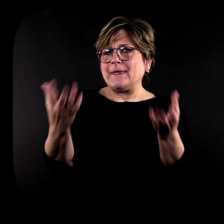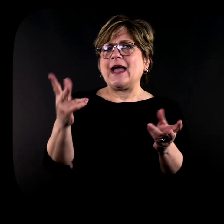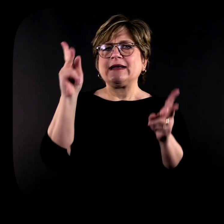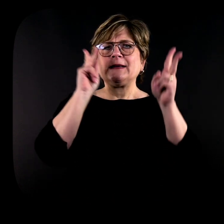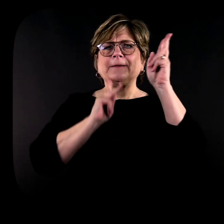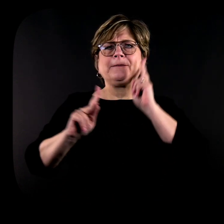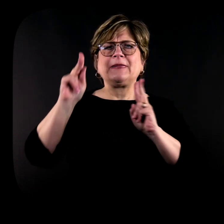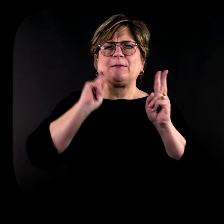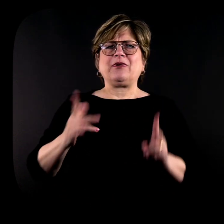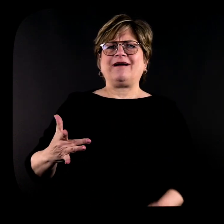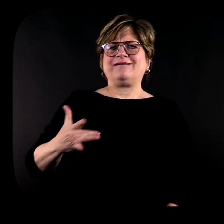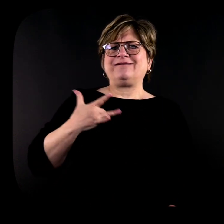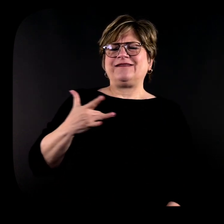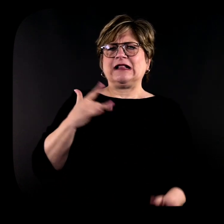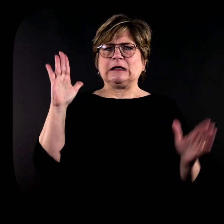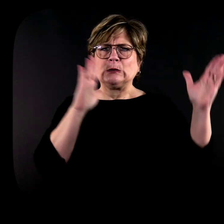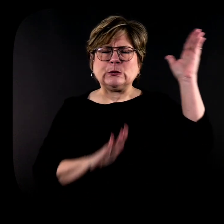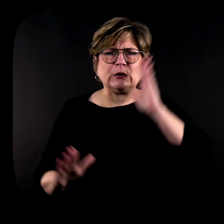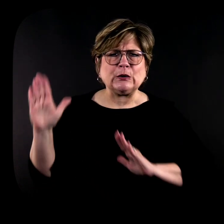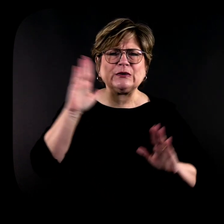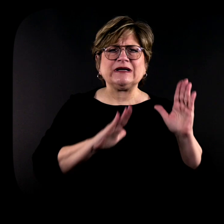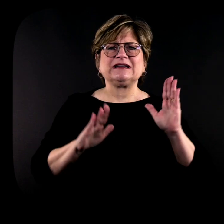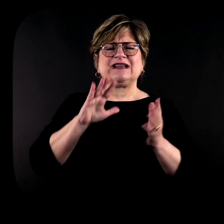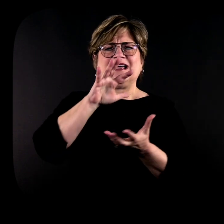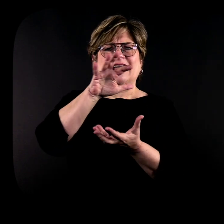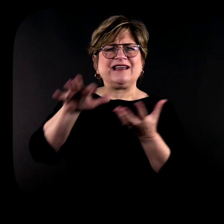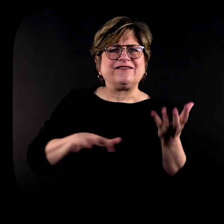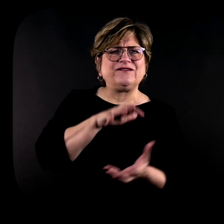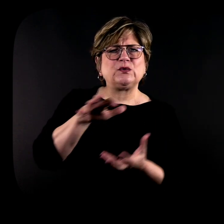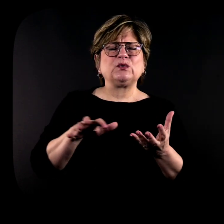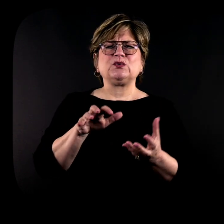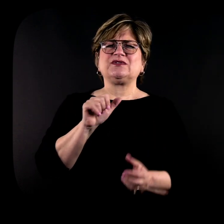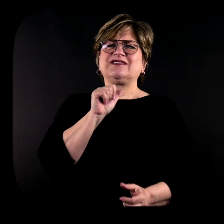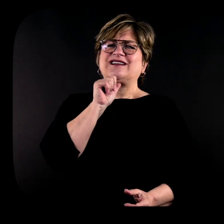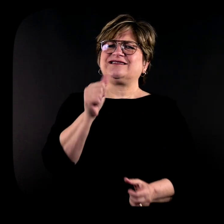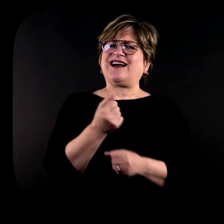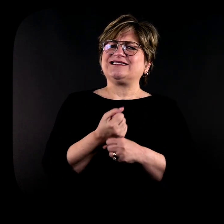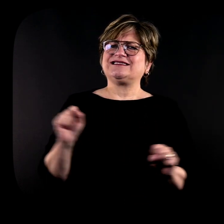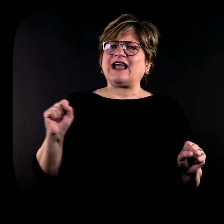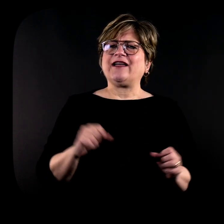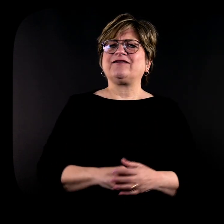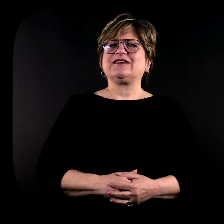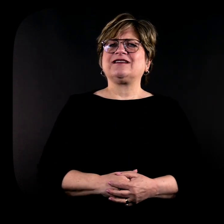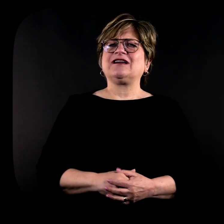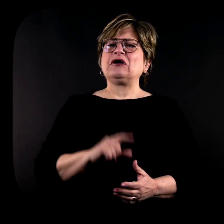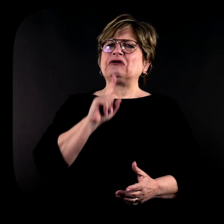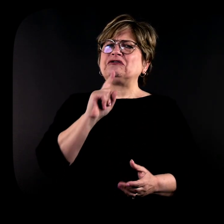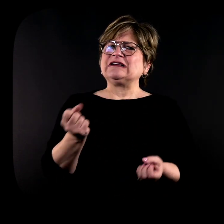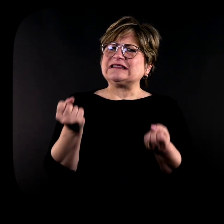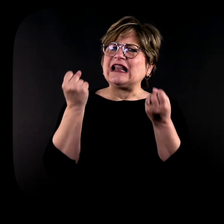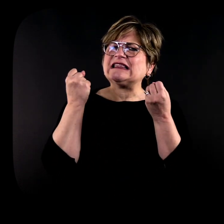We know many people are feeling worried, confused, or unsafe.